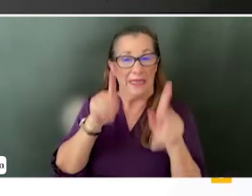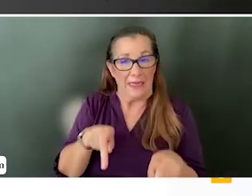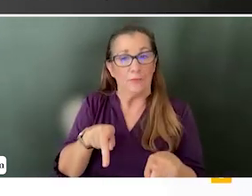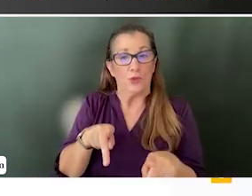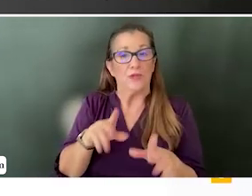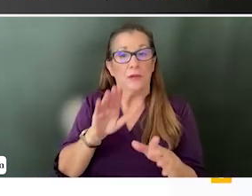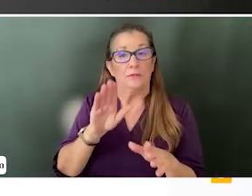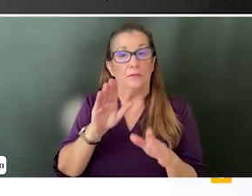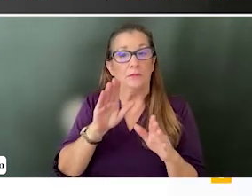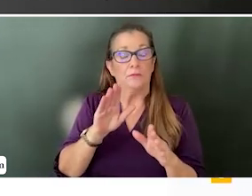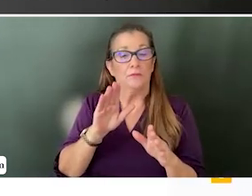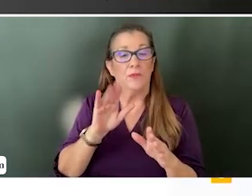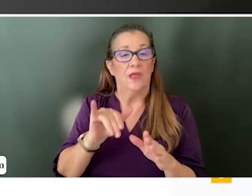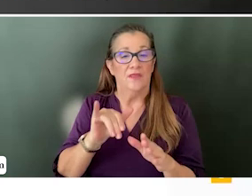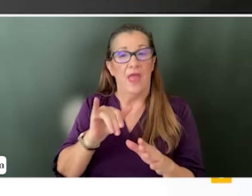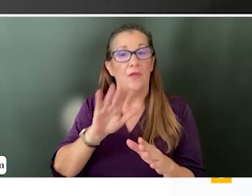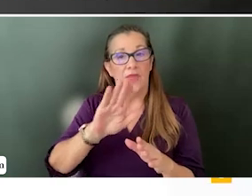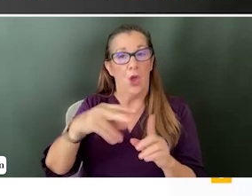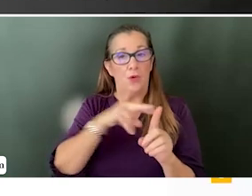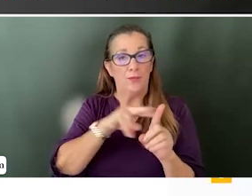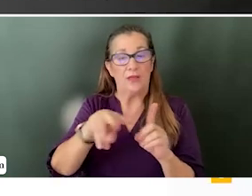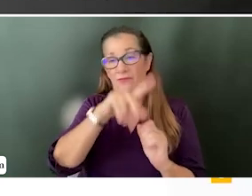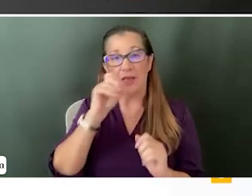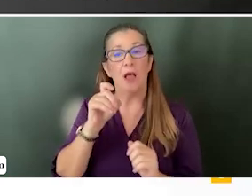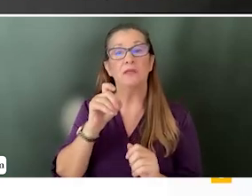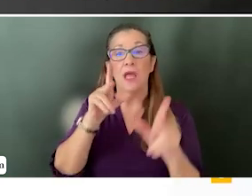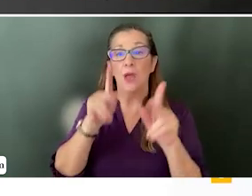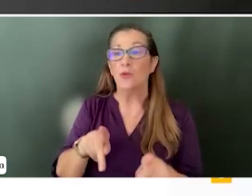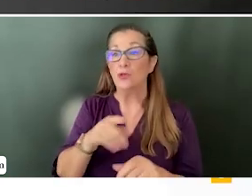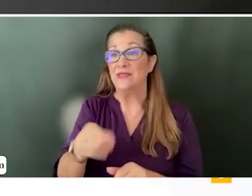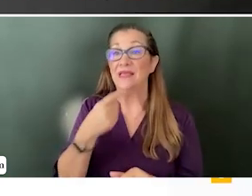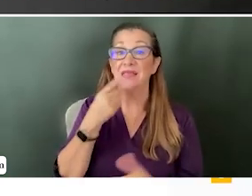That barrier centric perspective because someone may say it's accessible.